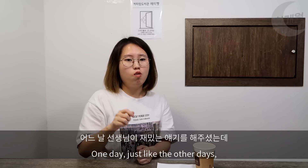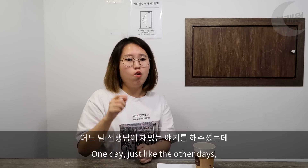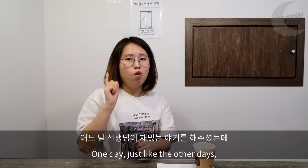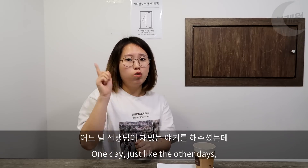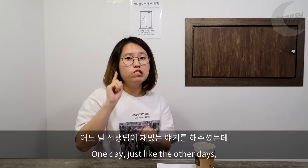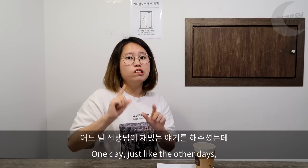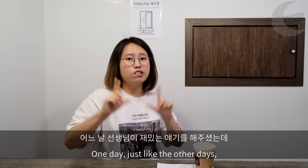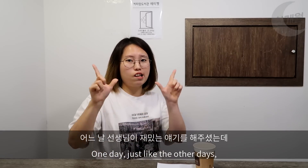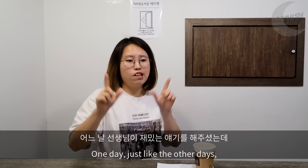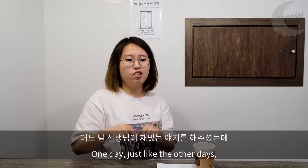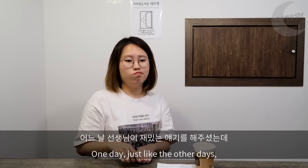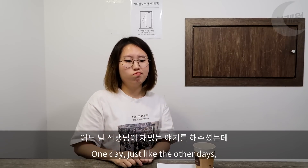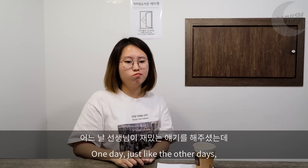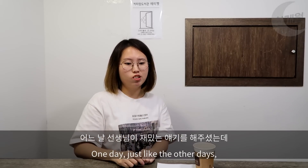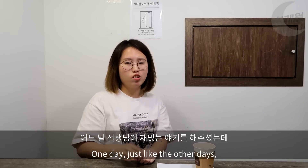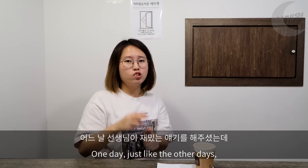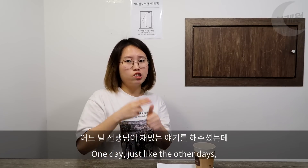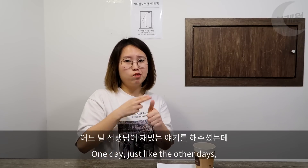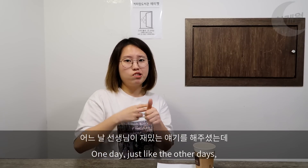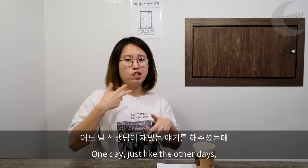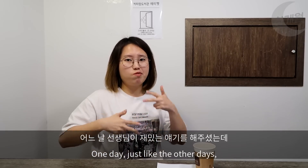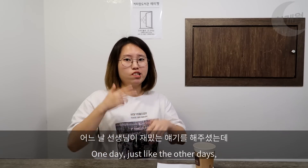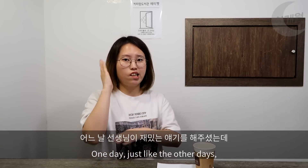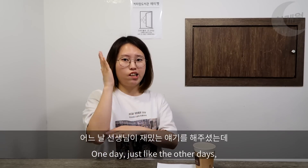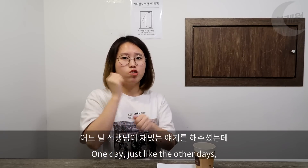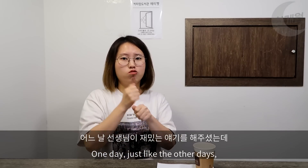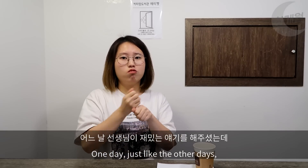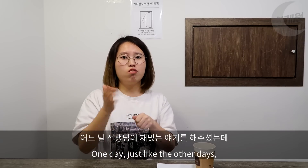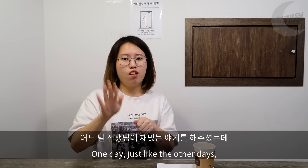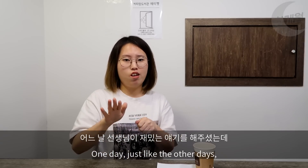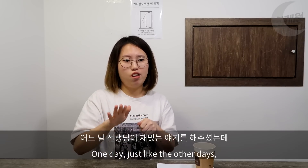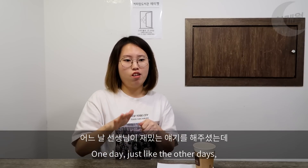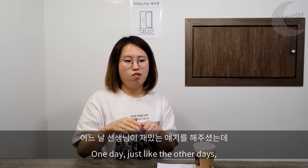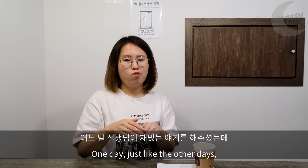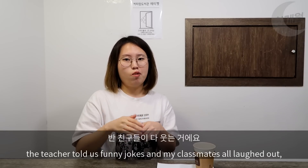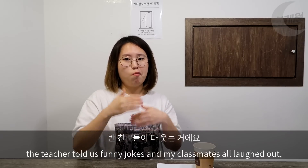One day, just like the other days,